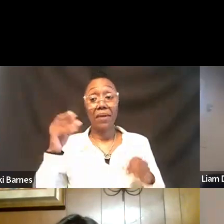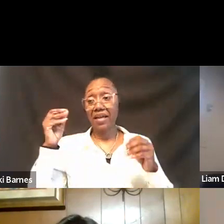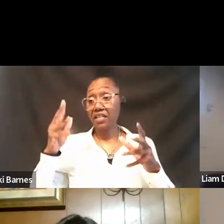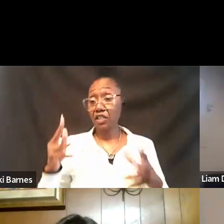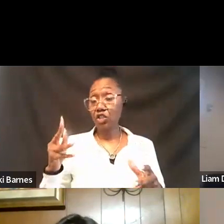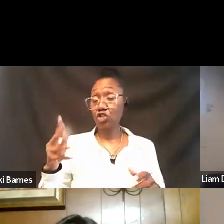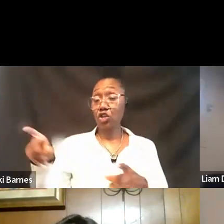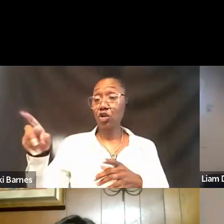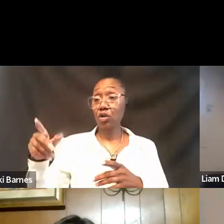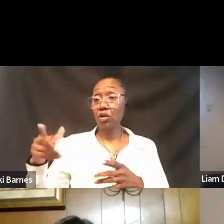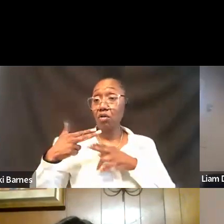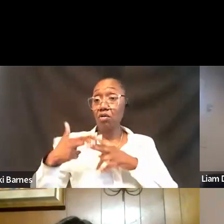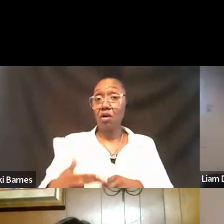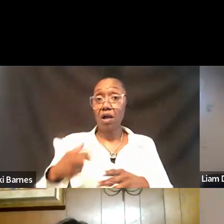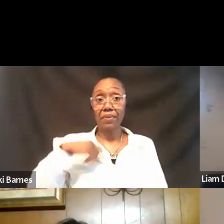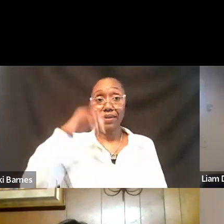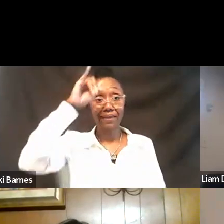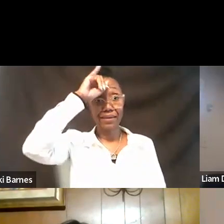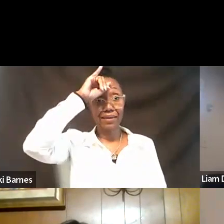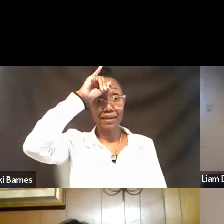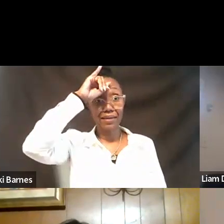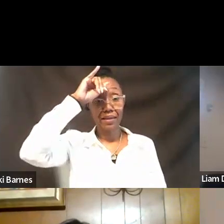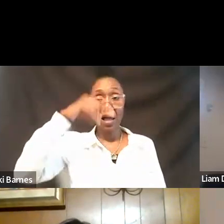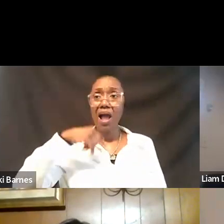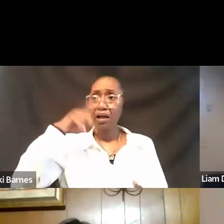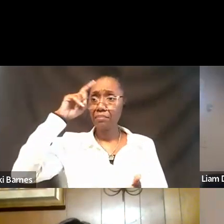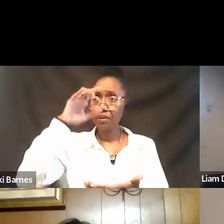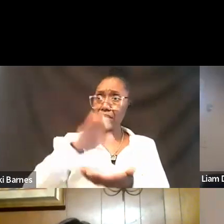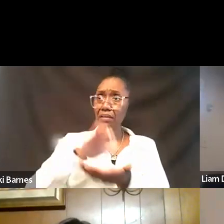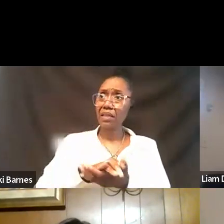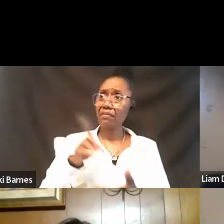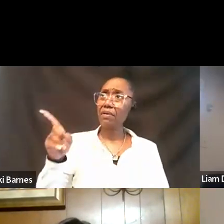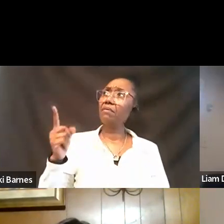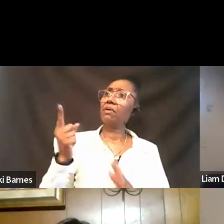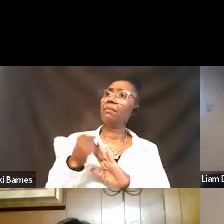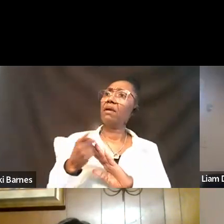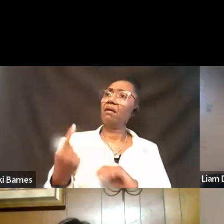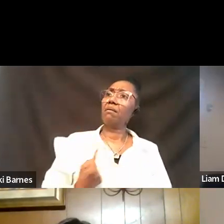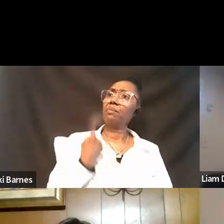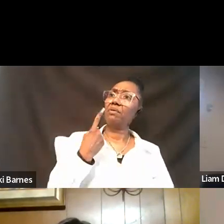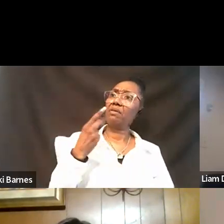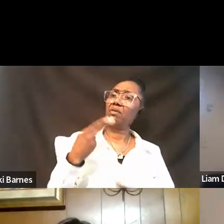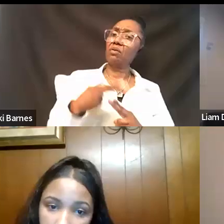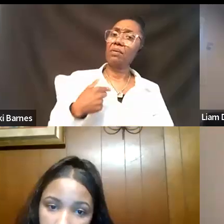II actually believe there for a second, but It wasn't till I got tested. For dyslexia.